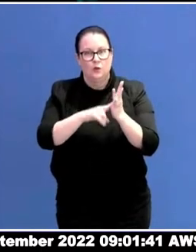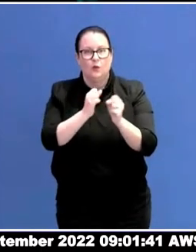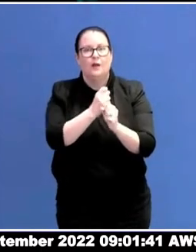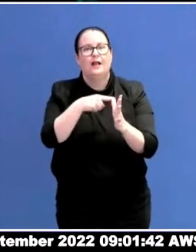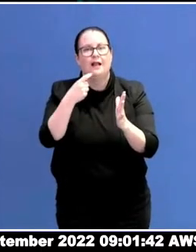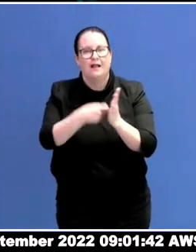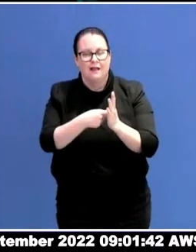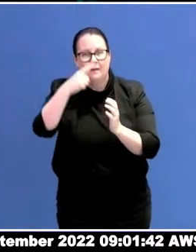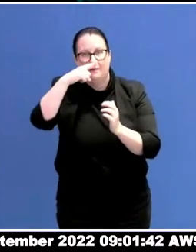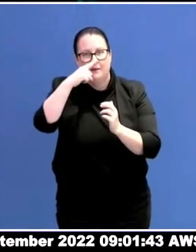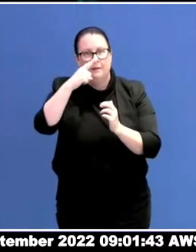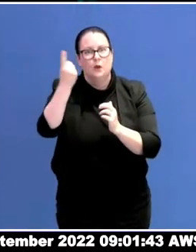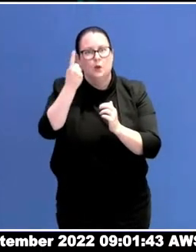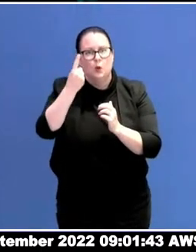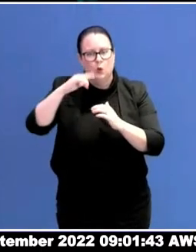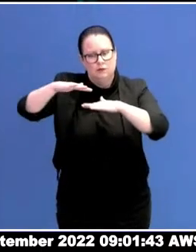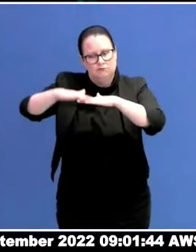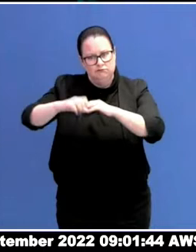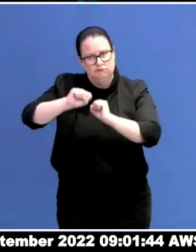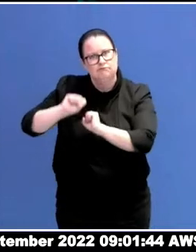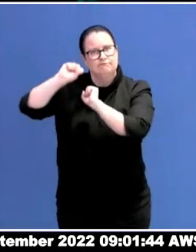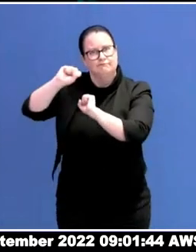traditional owners of the lands on which we gather today.